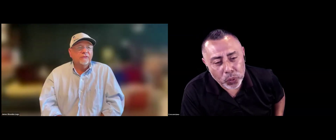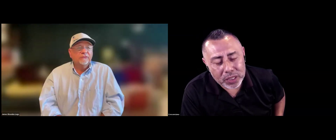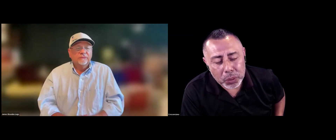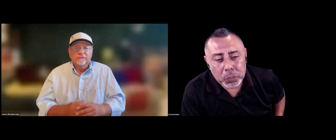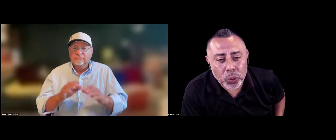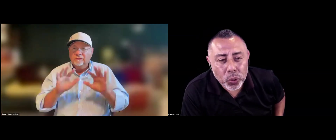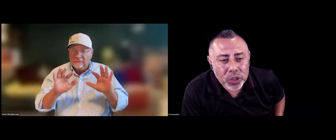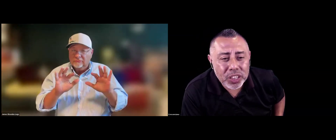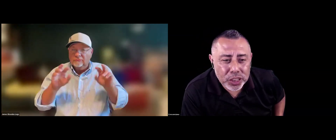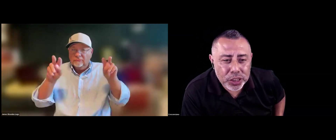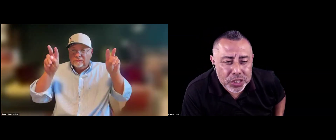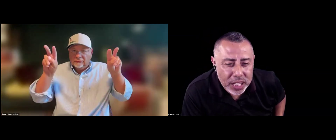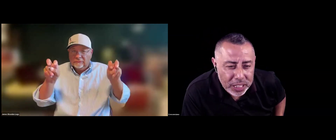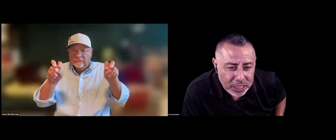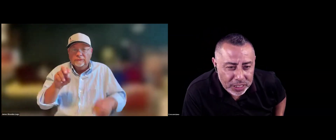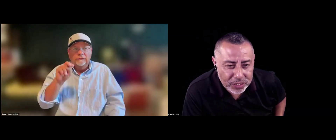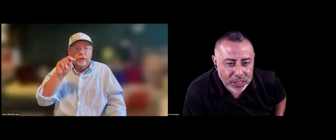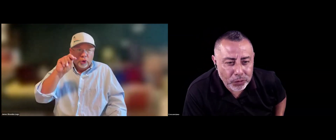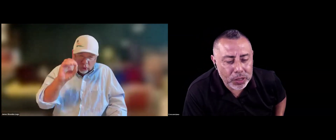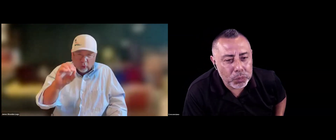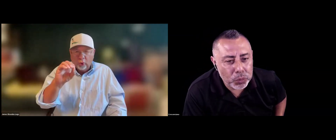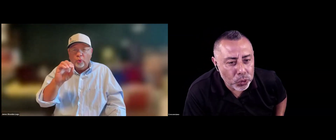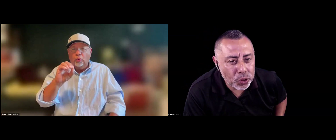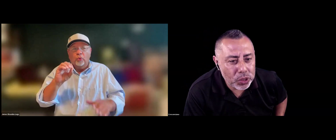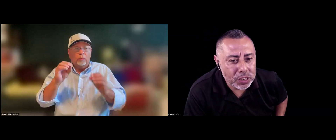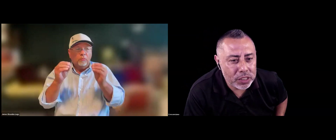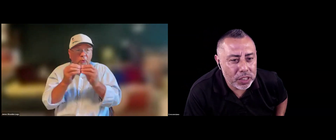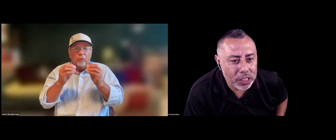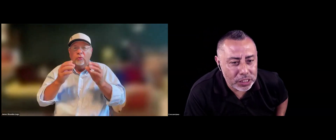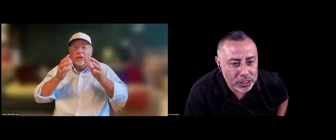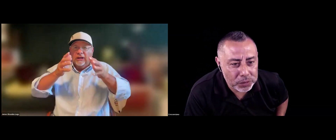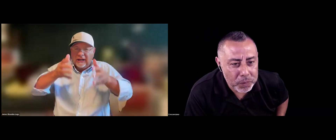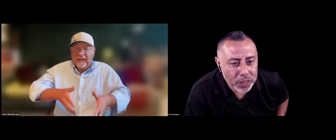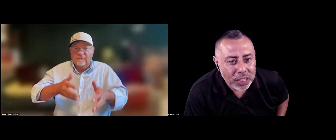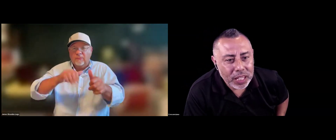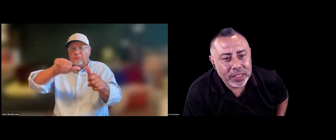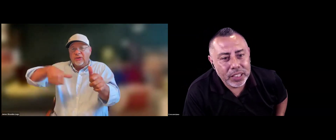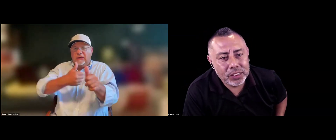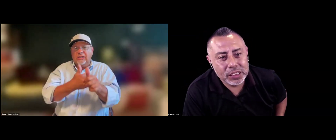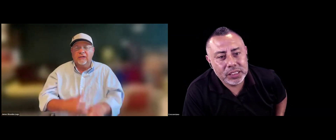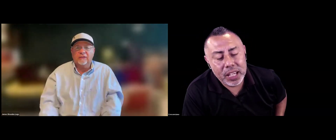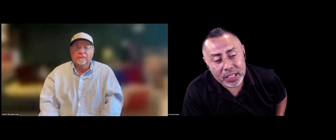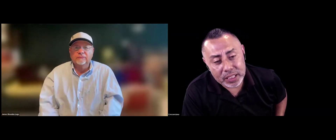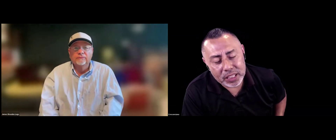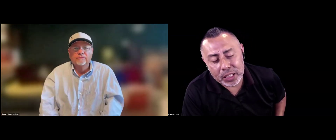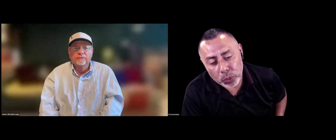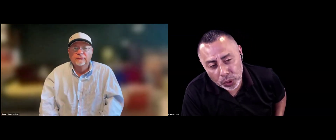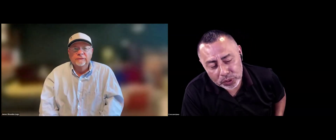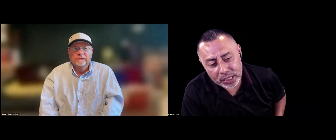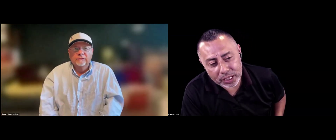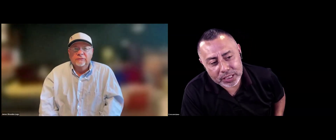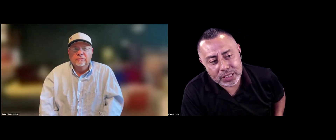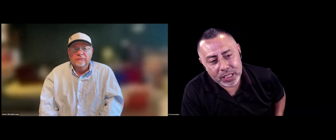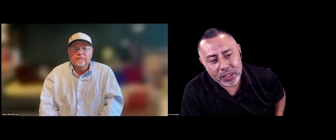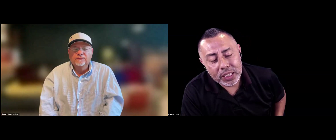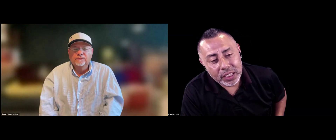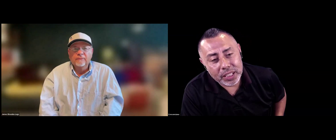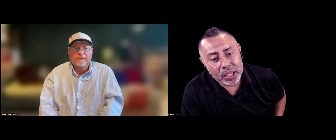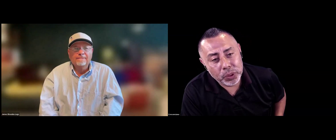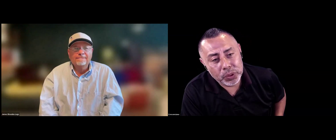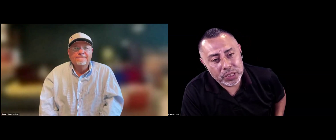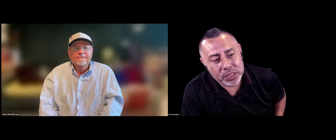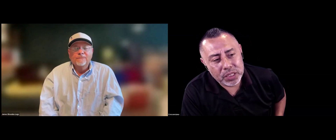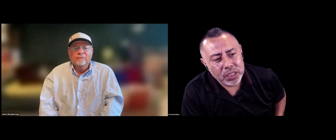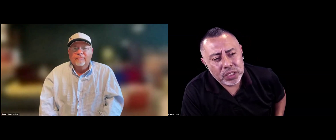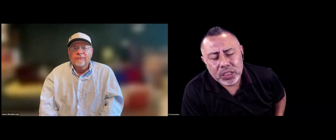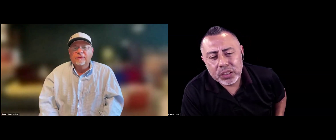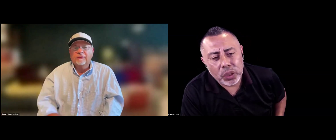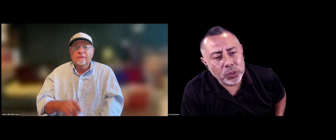I want more knowledge. And there is a sign, a quote that I like to say and that quote is.